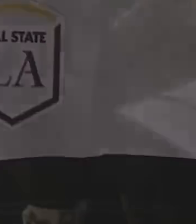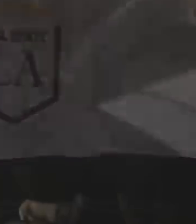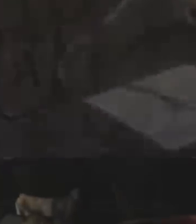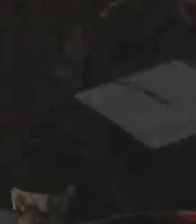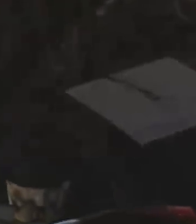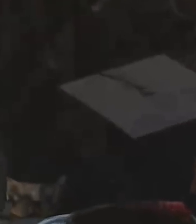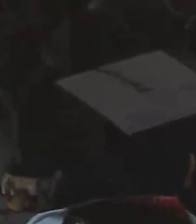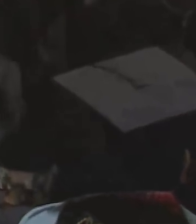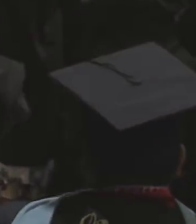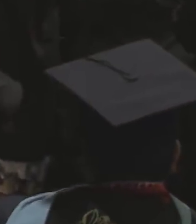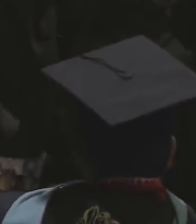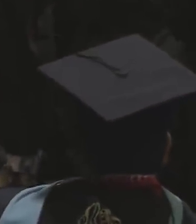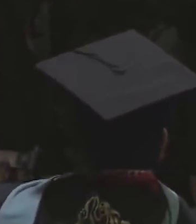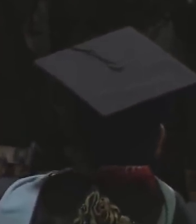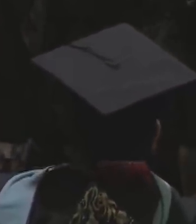HAIL, ALL HAIL